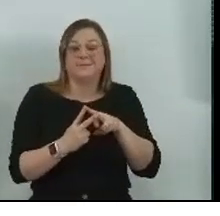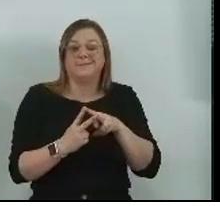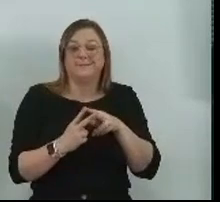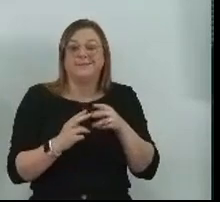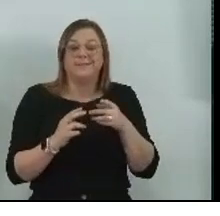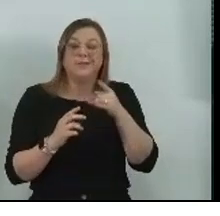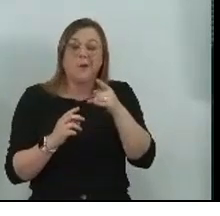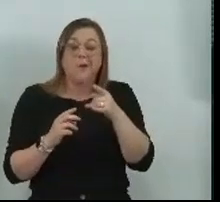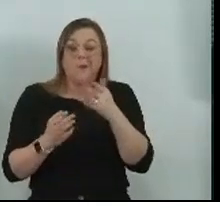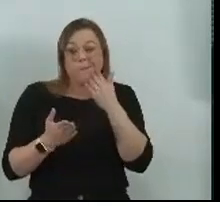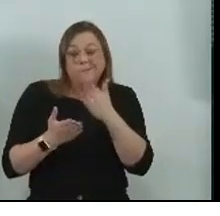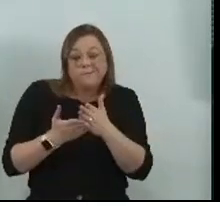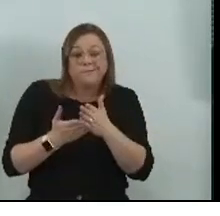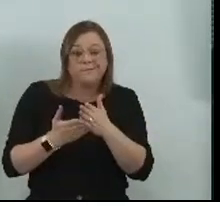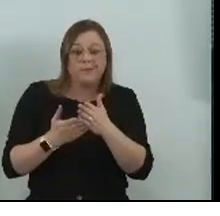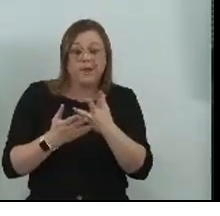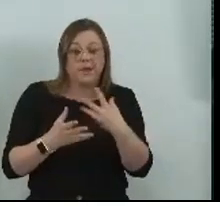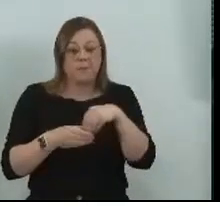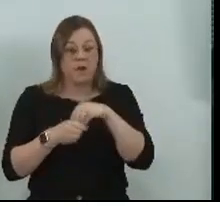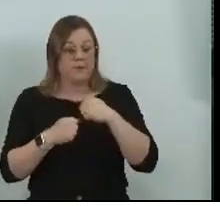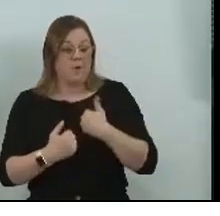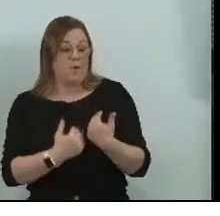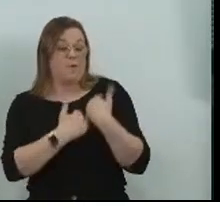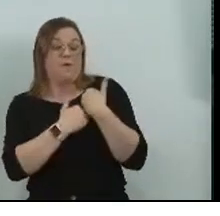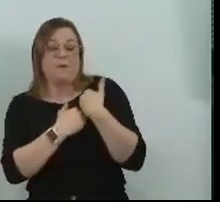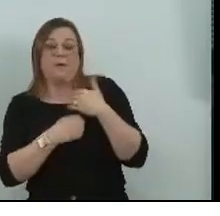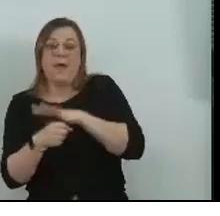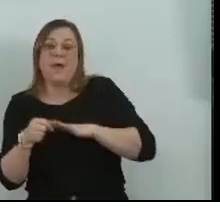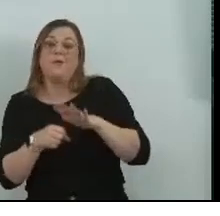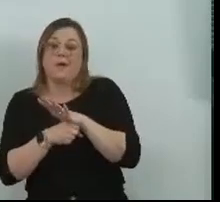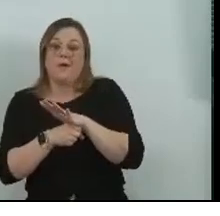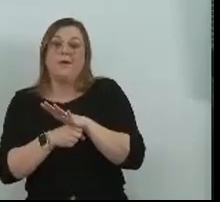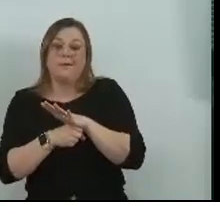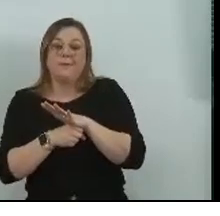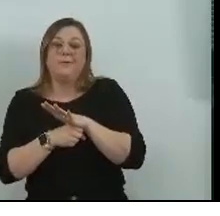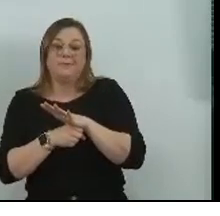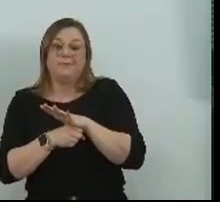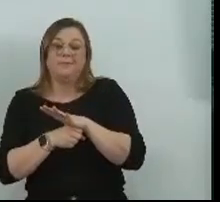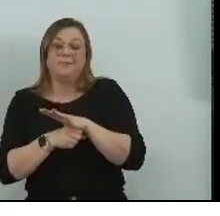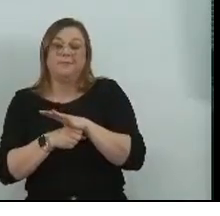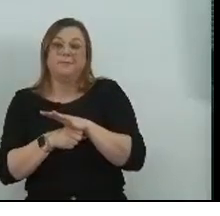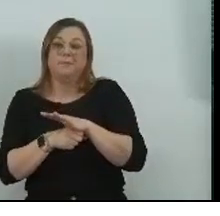it is fundamentally it's a part of our remit. It's something that, you know, sets us as,